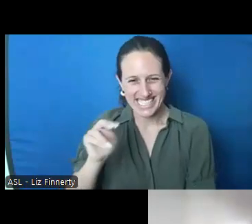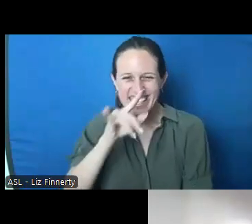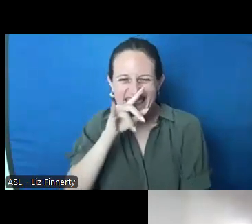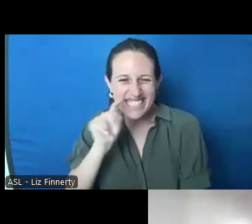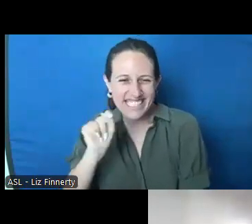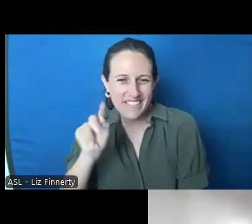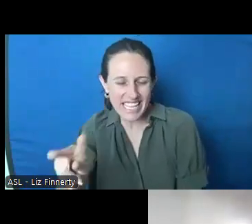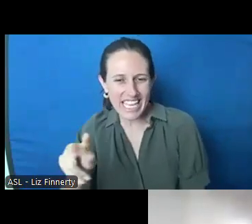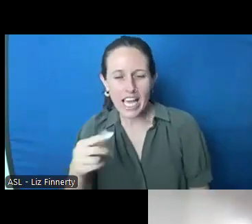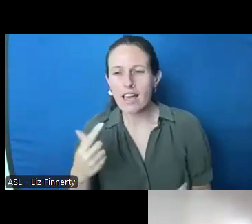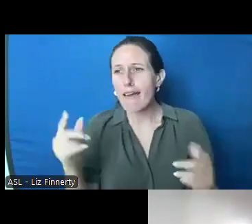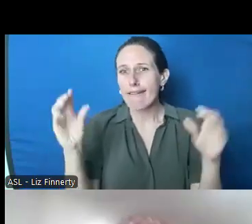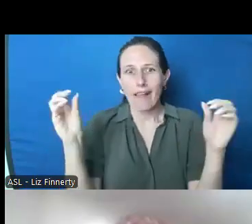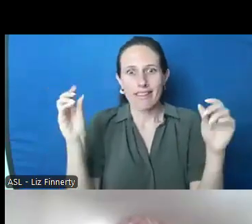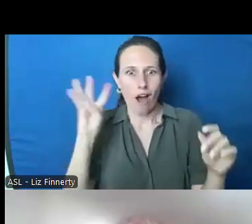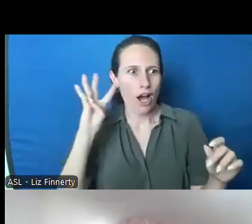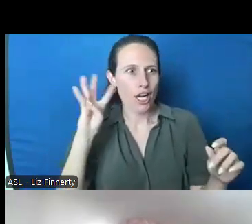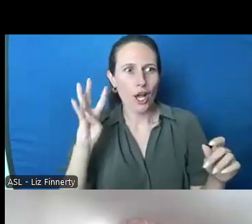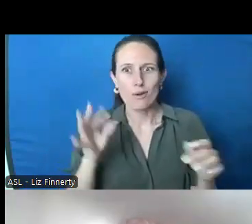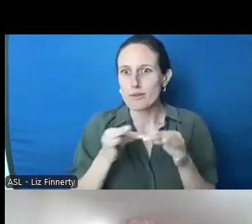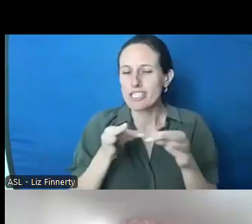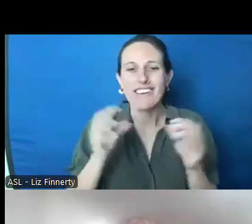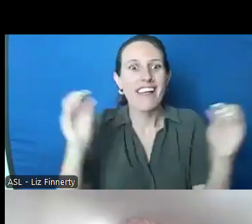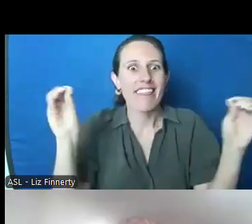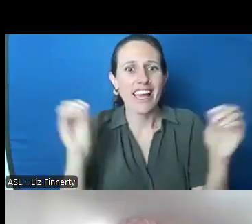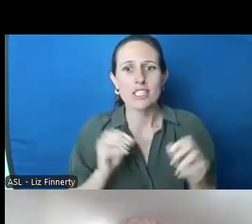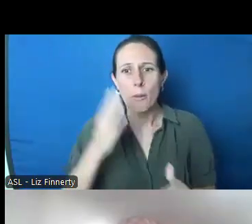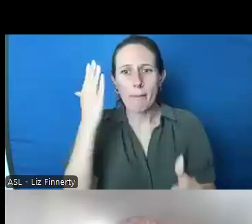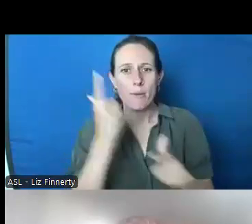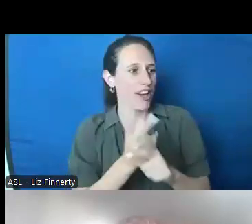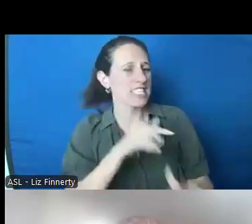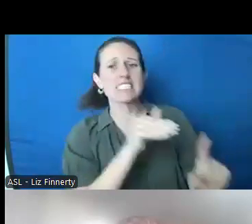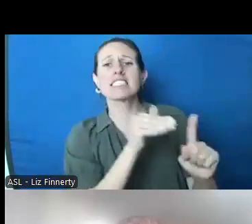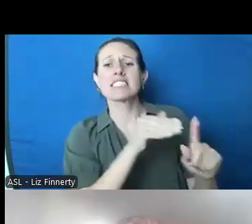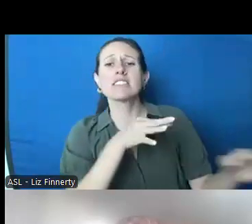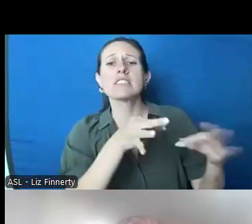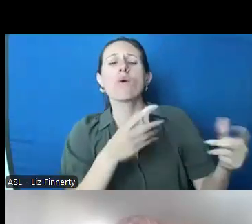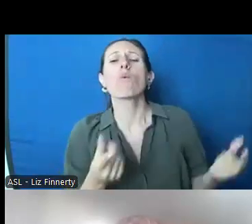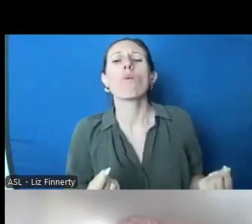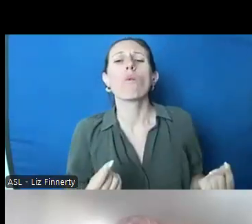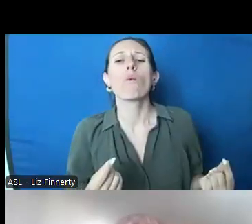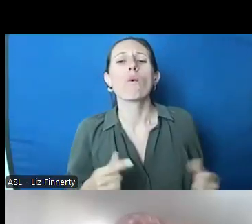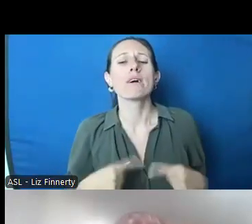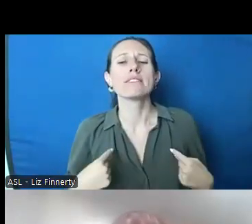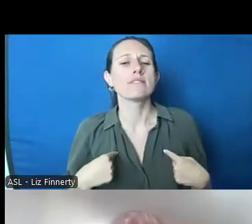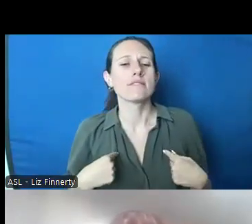described. I was kind of making my brother describe it all, and then to kind of look back now and to see that kids now do have